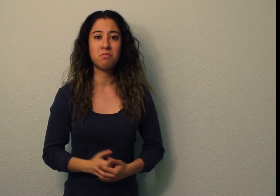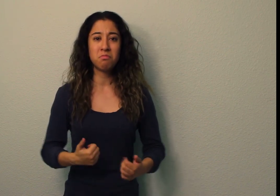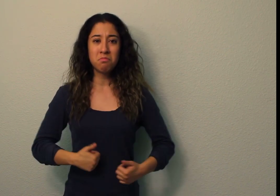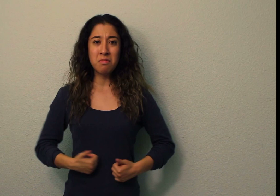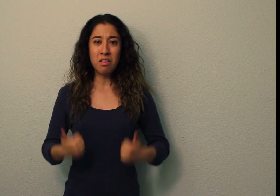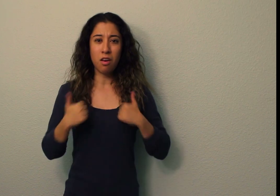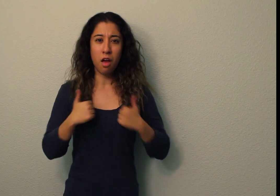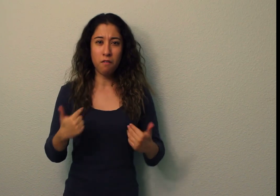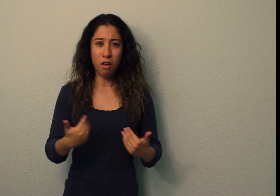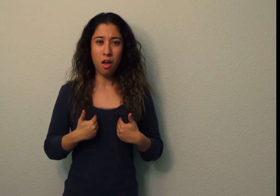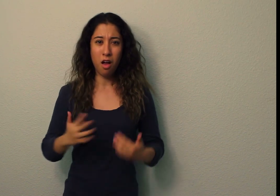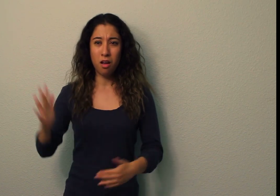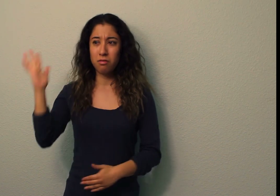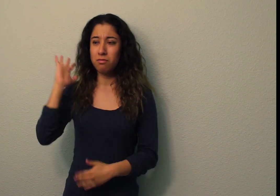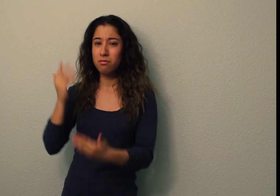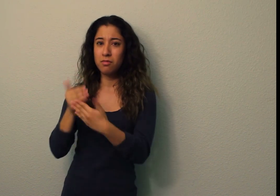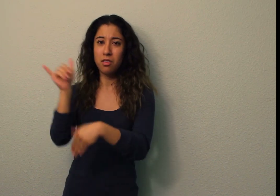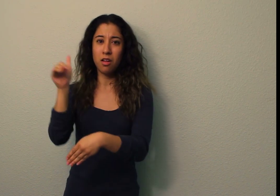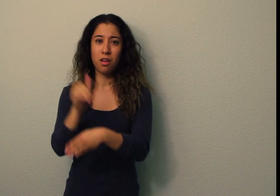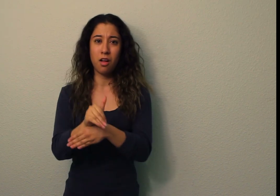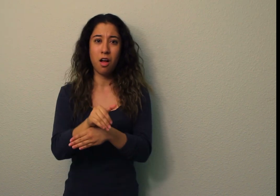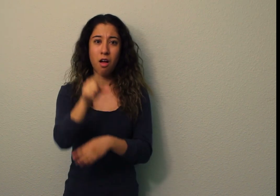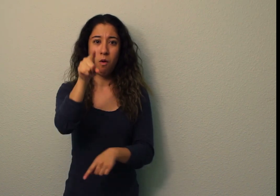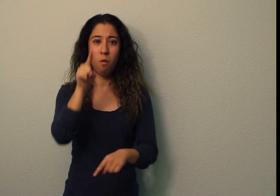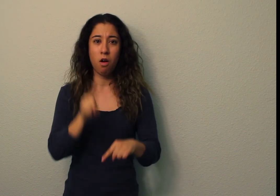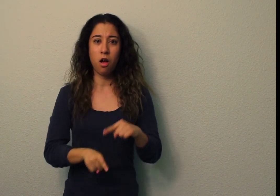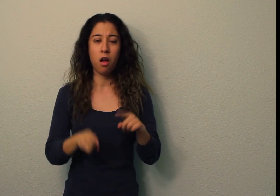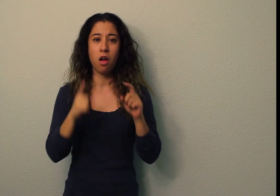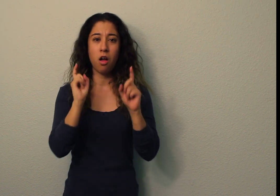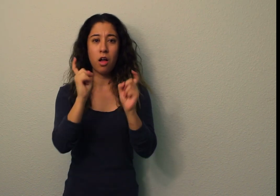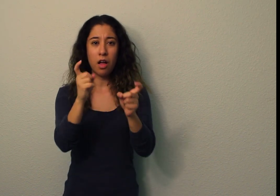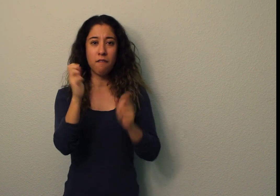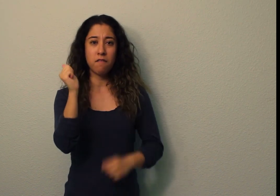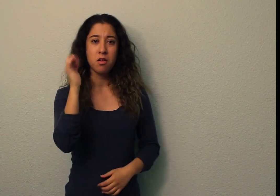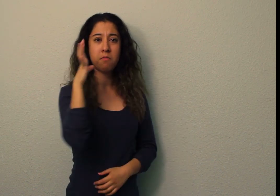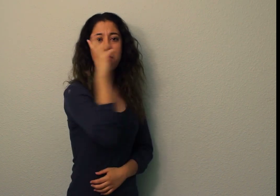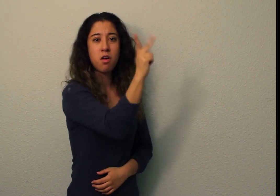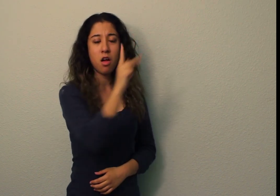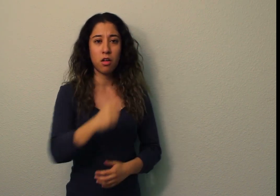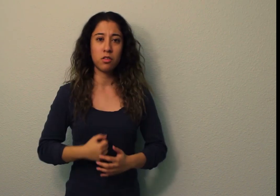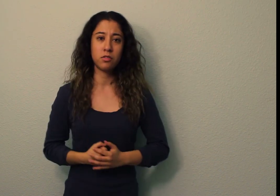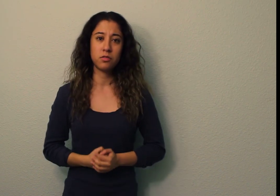You cannot give me back the life I had before that night either.